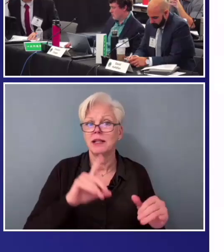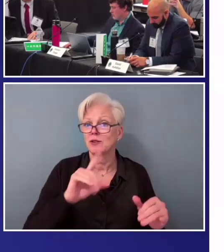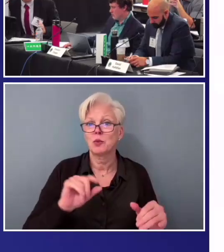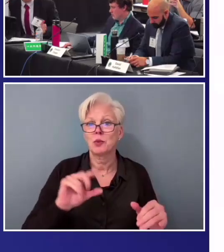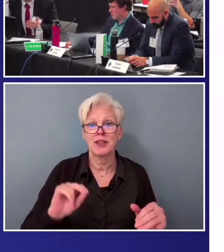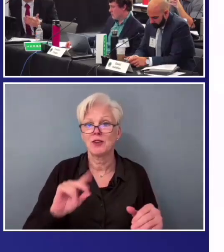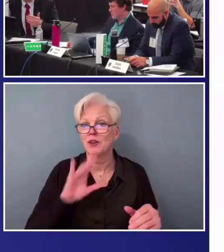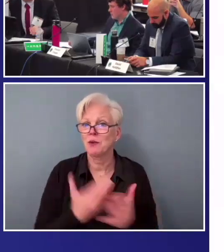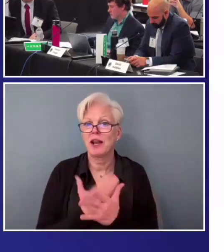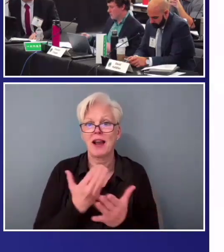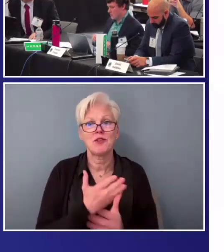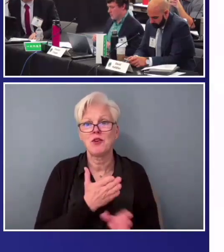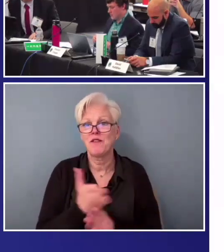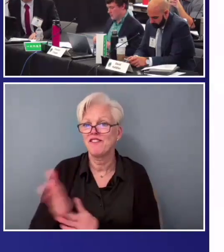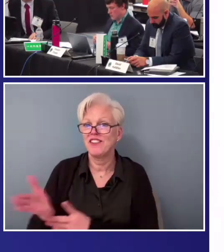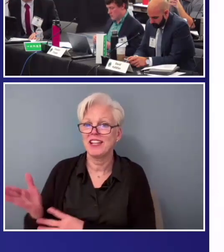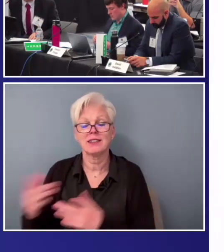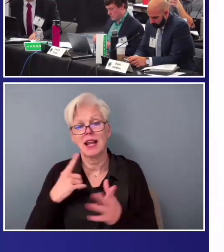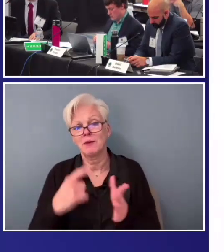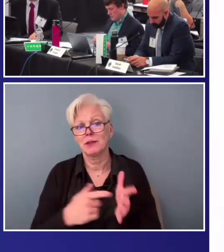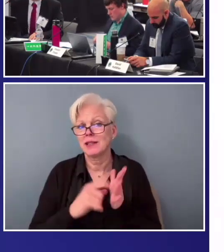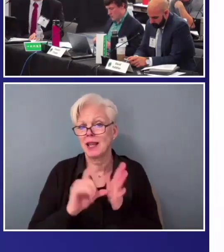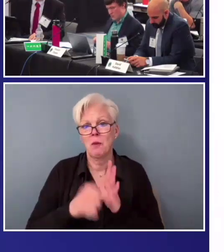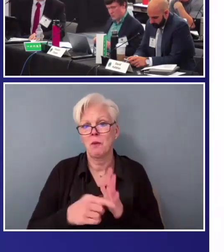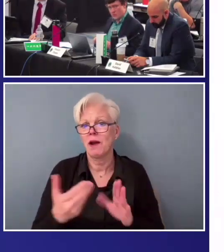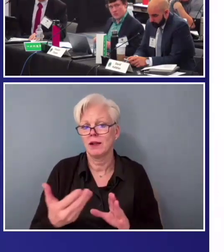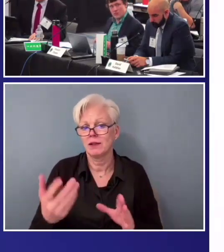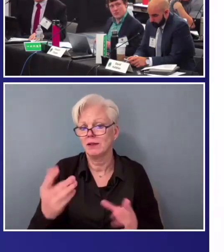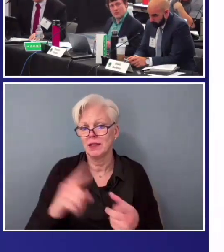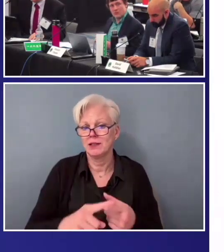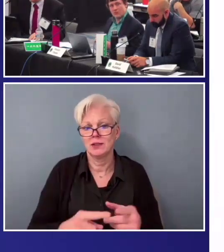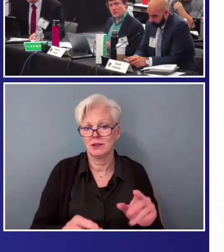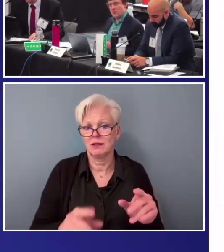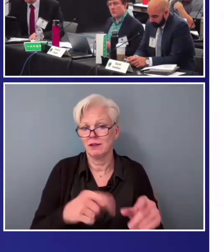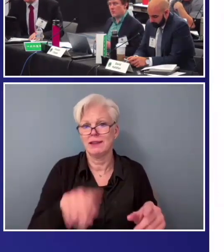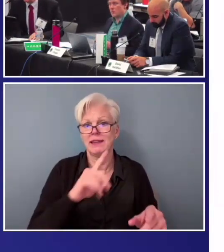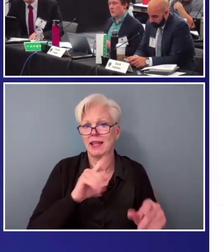and those are going to take a while before they're measured. So I think a lot of that